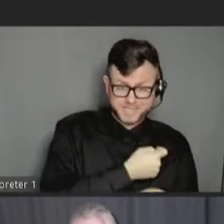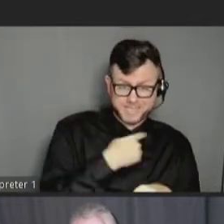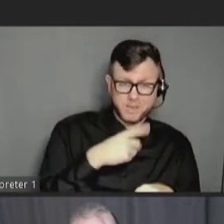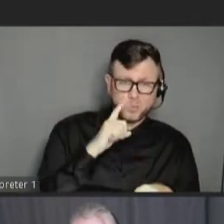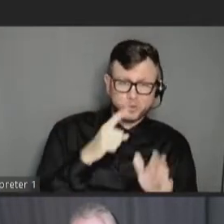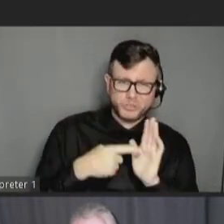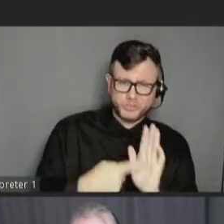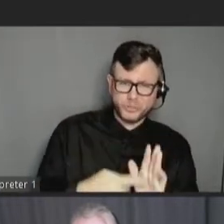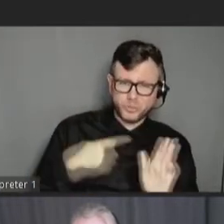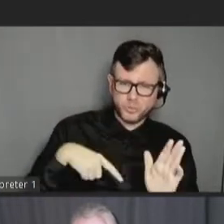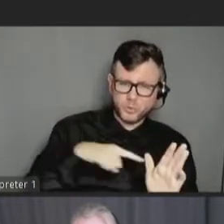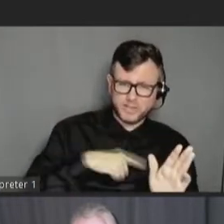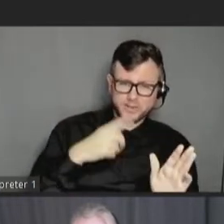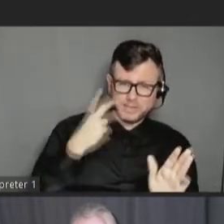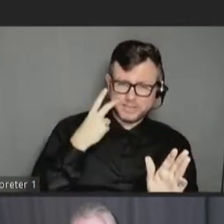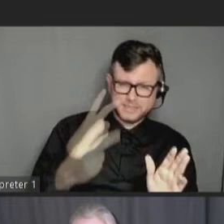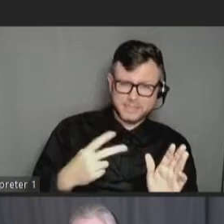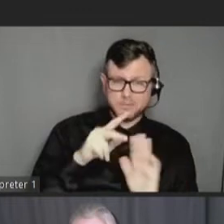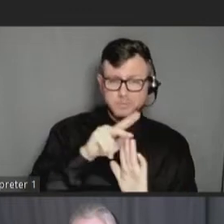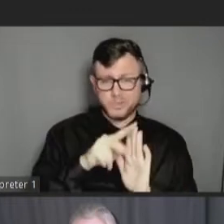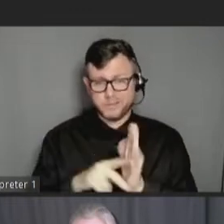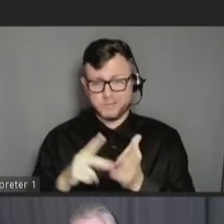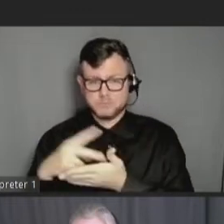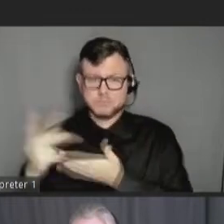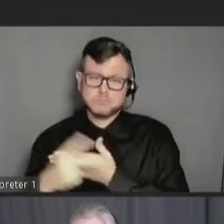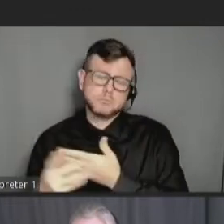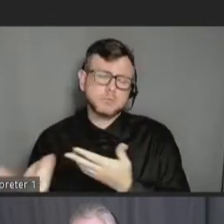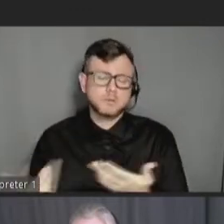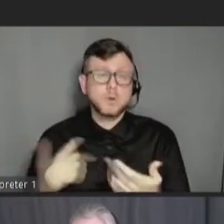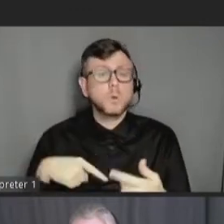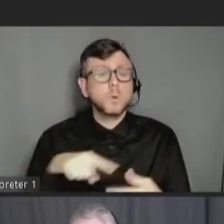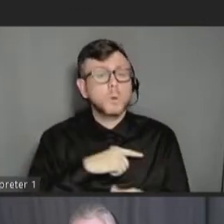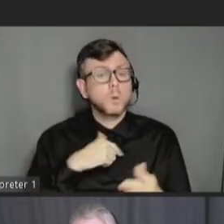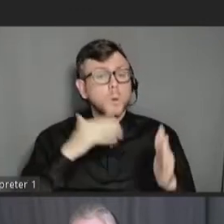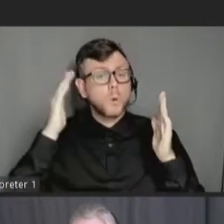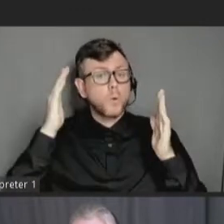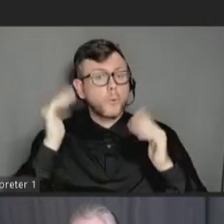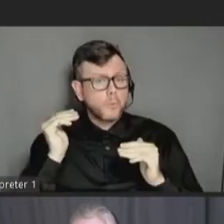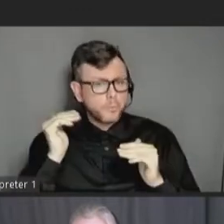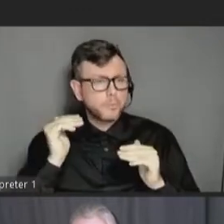we're seeing in the policies and programs. And so, we're hoping as we build on this